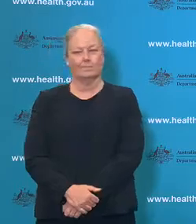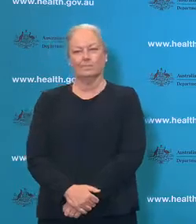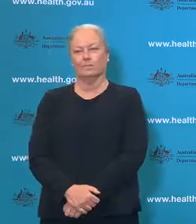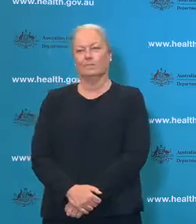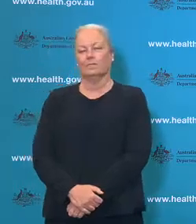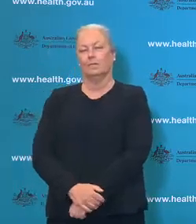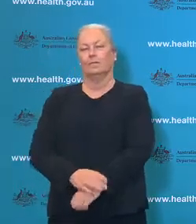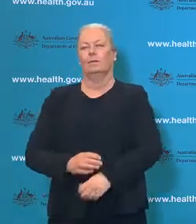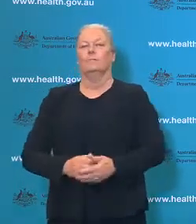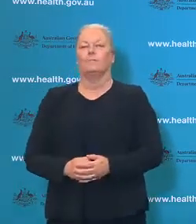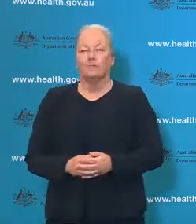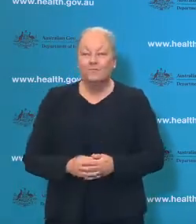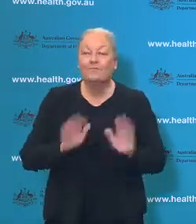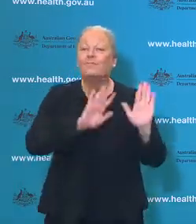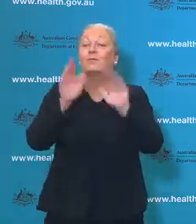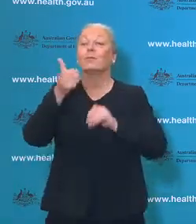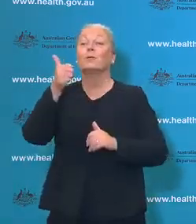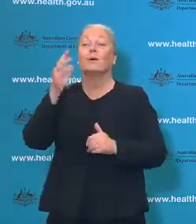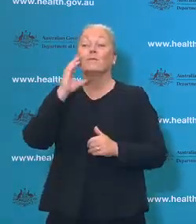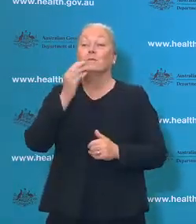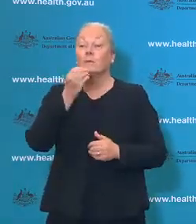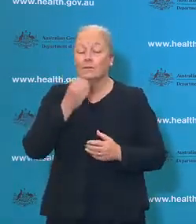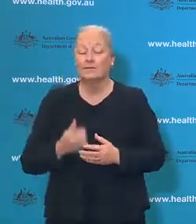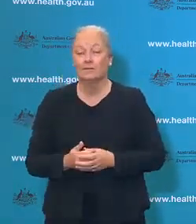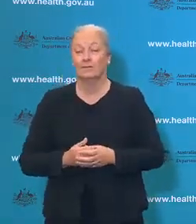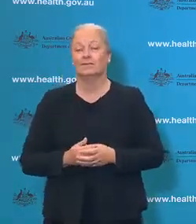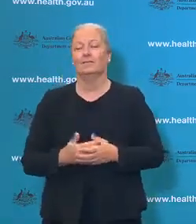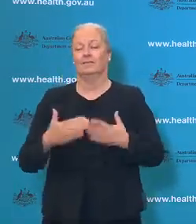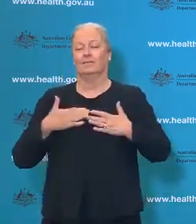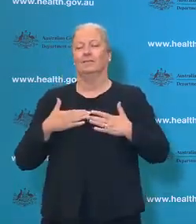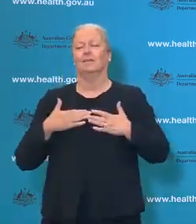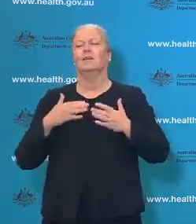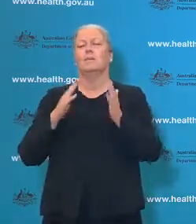Good afternoon everybody. My name is Professor Michael Kidd, Deputy Chief